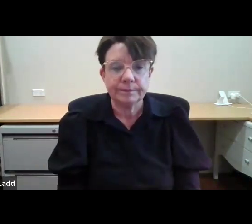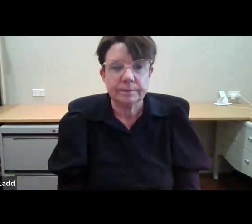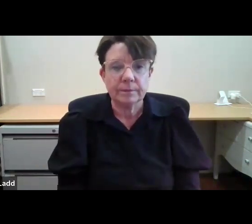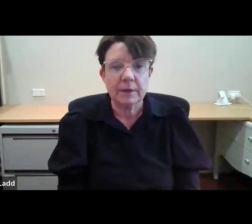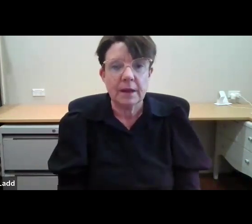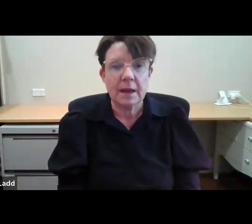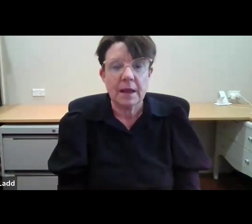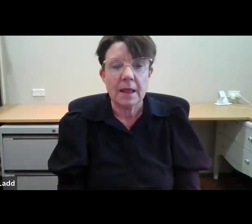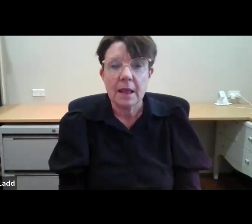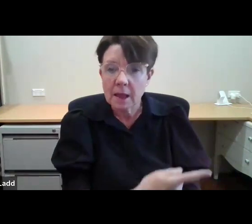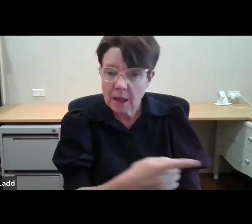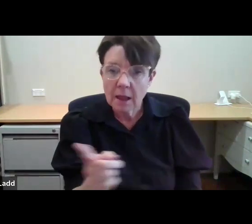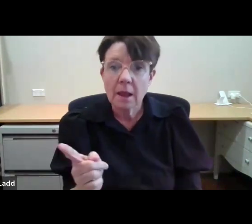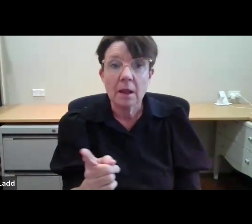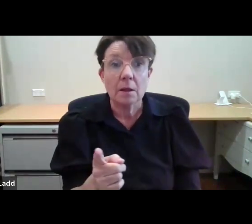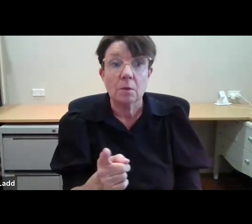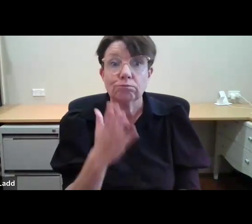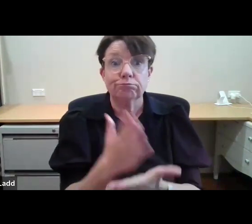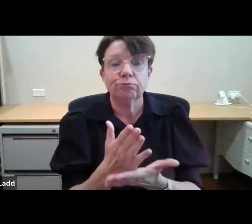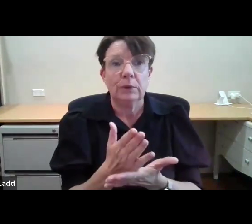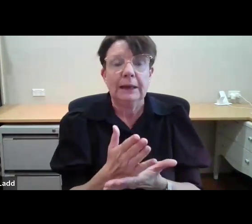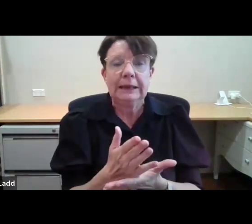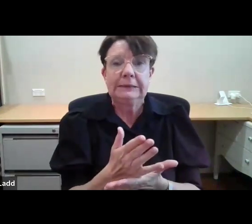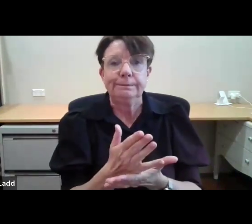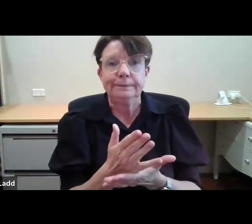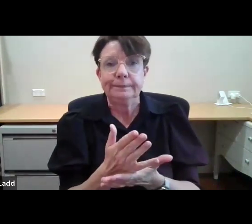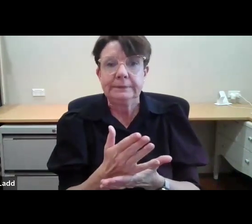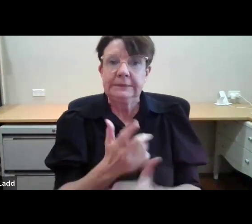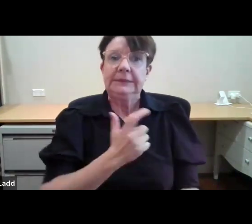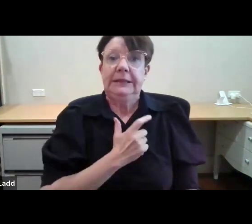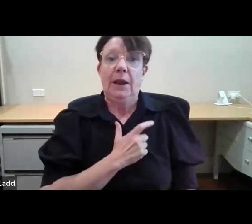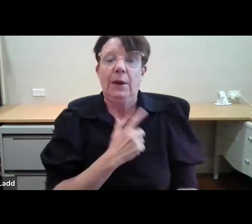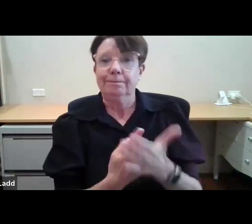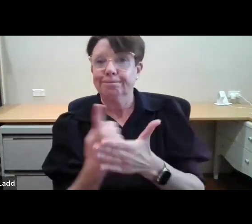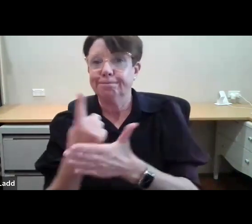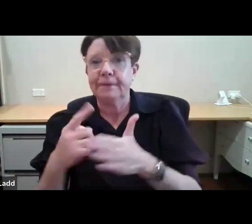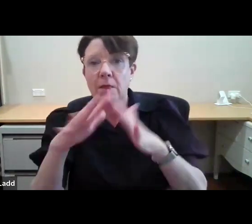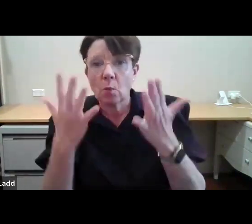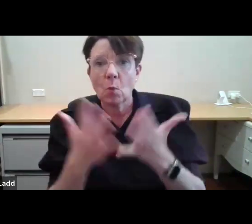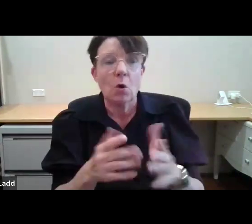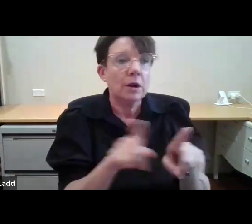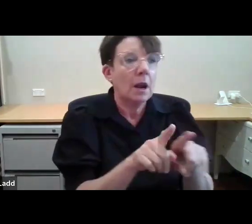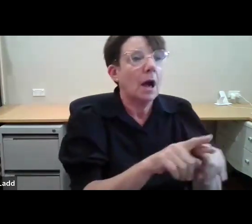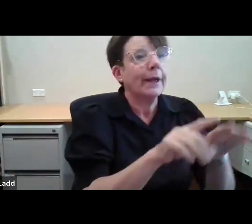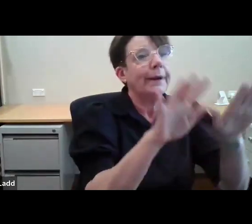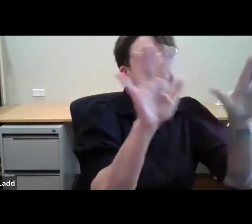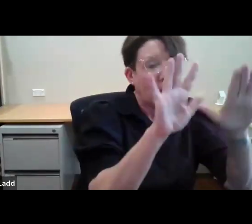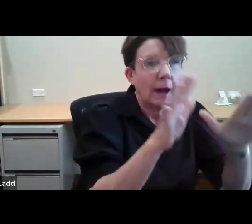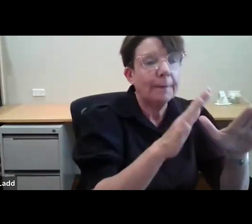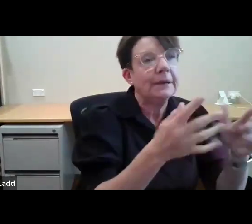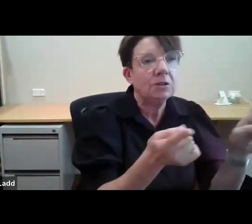sometimes war that has been brought on by resource restrictions. Or scarcity.